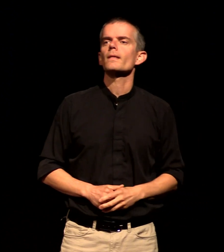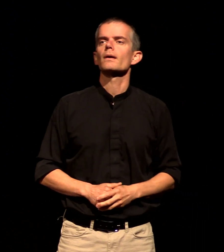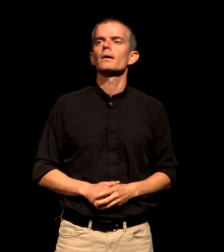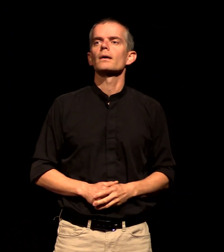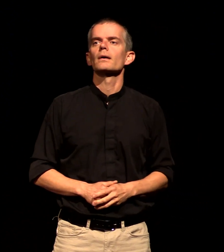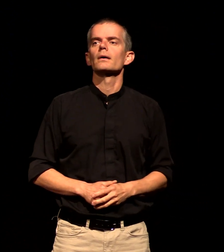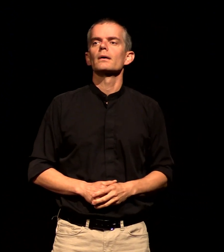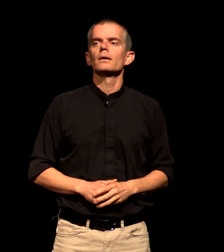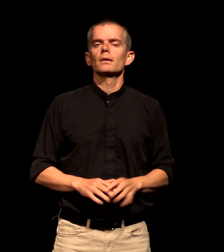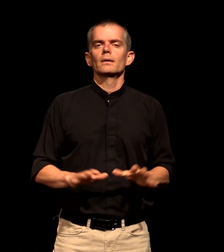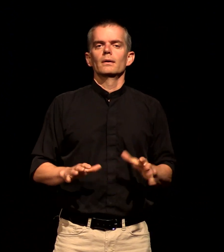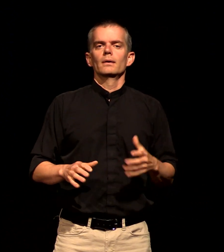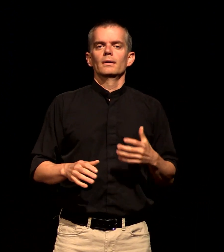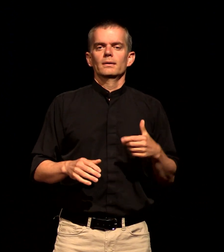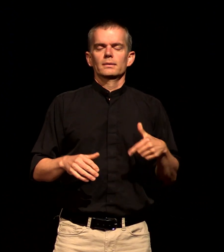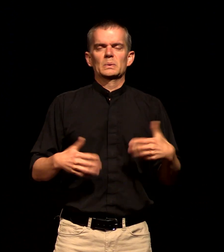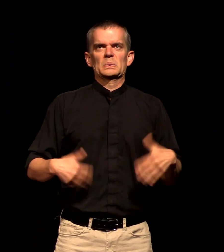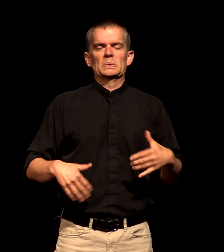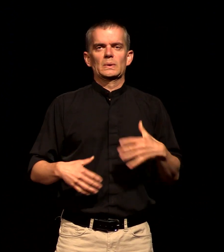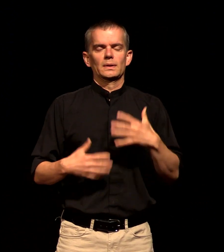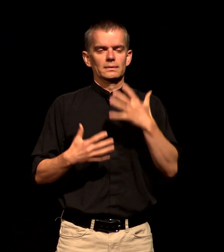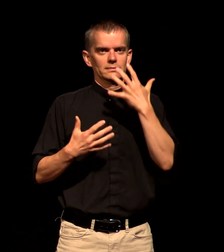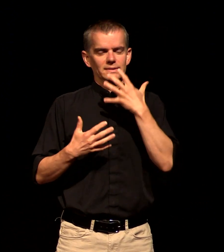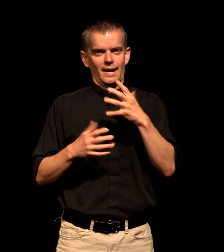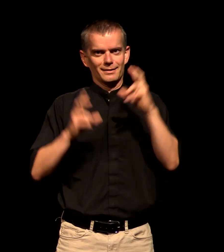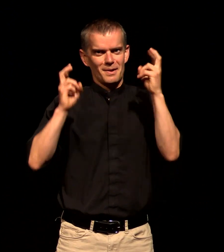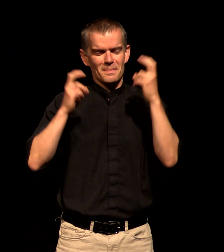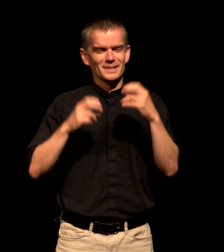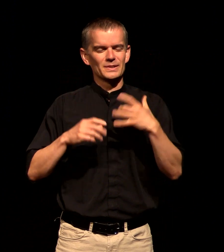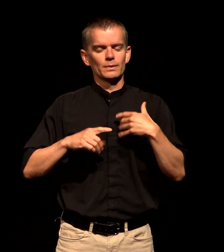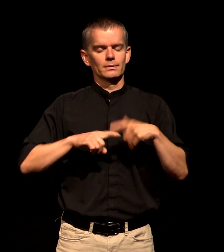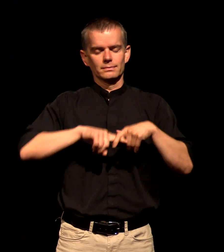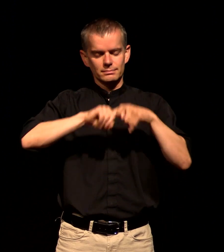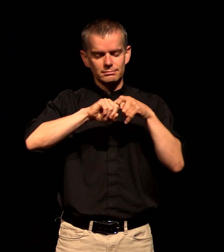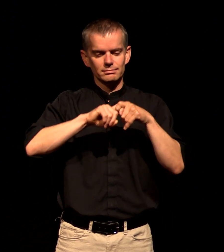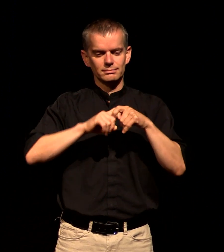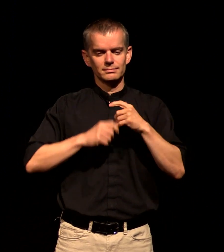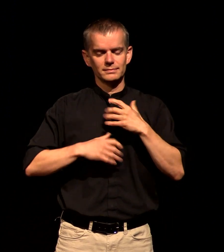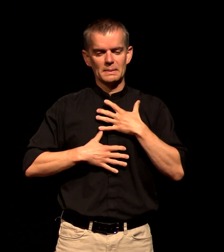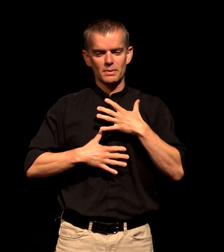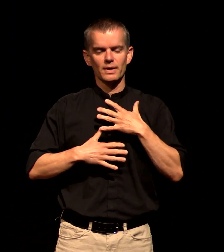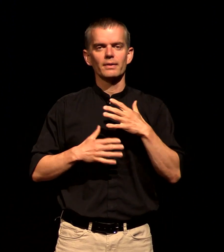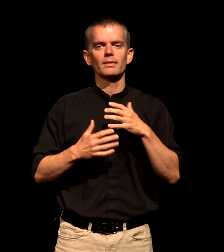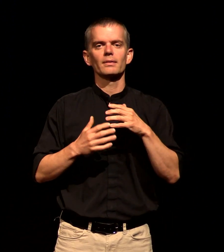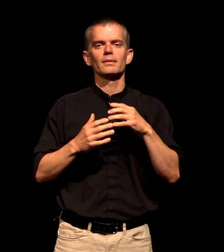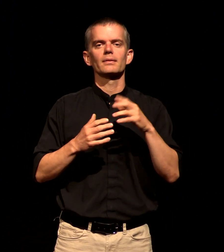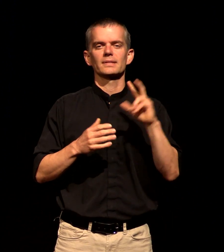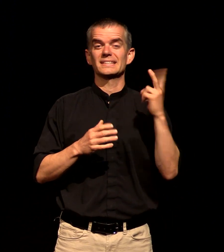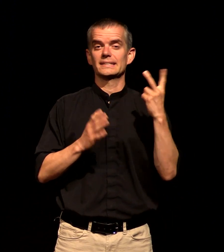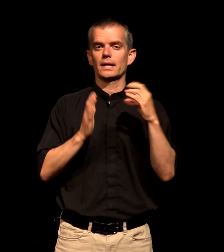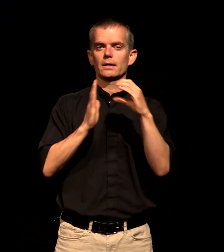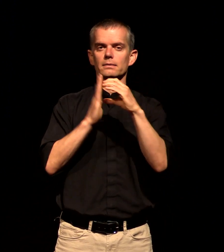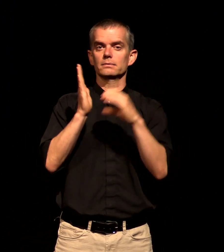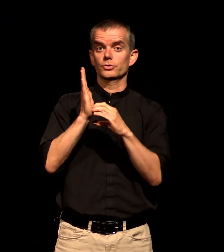a little bit of a pause and a breath here before we turn the corner to the second half of the Psalm. So would you pause with